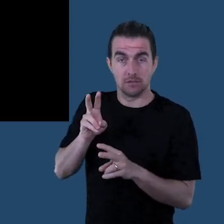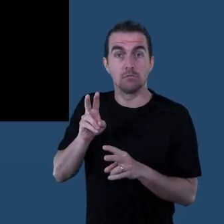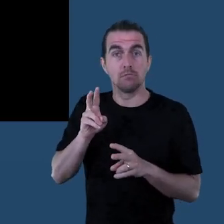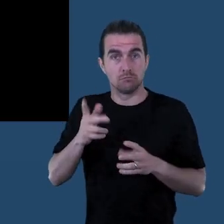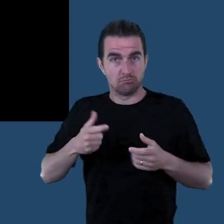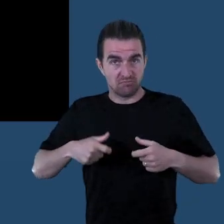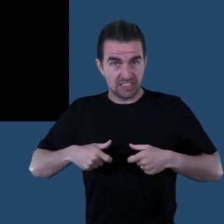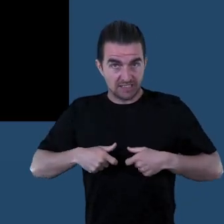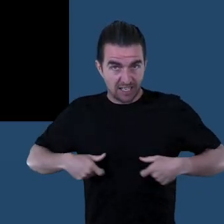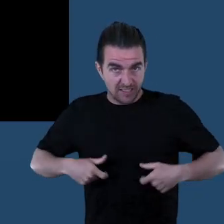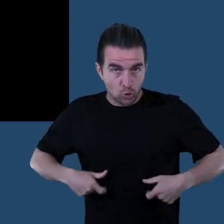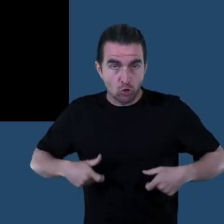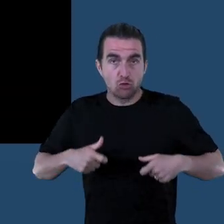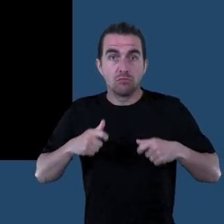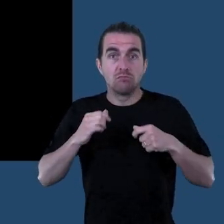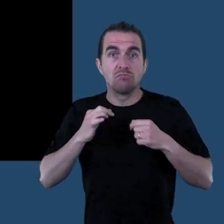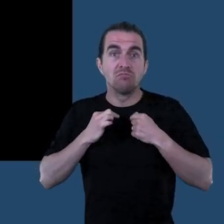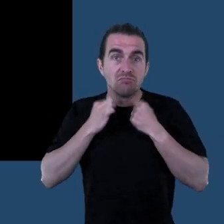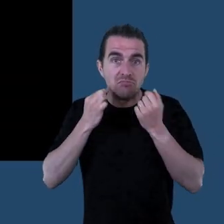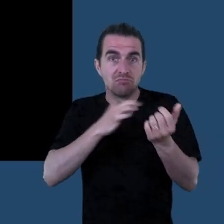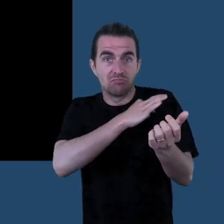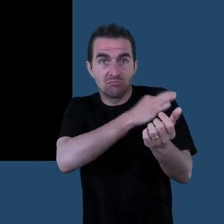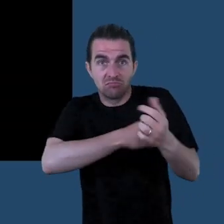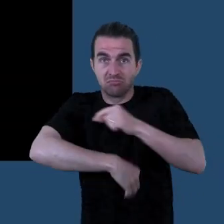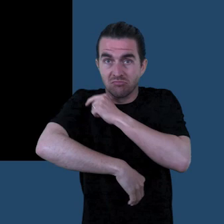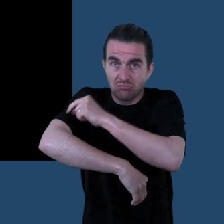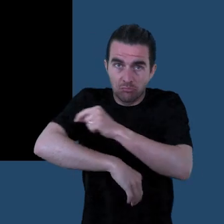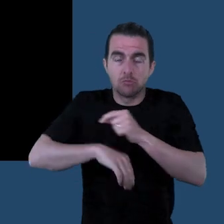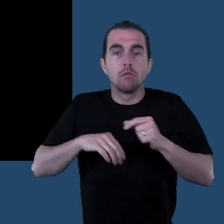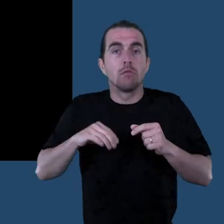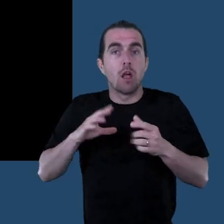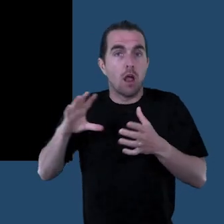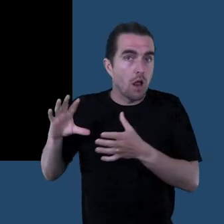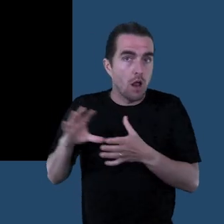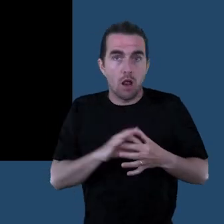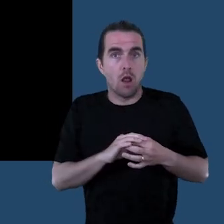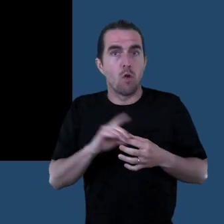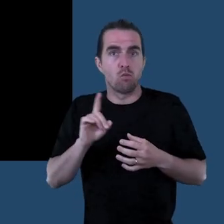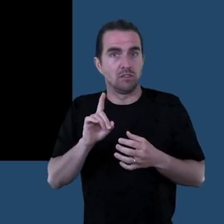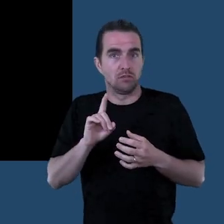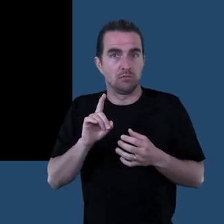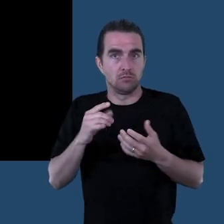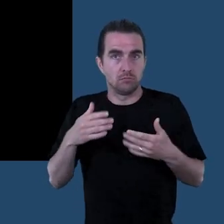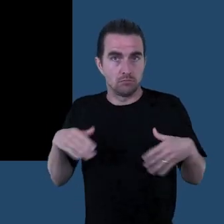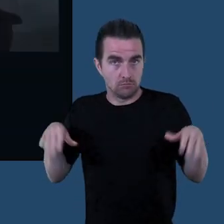particularly on the skeleton, you can see what's called a pteroid bone, and it actually connects to the wrist,